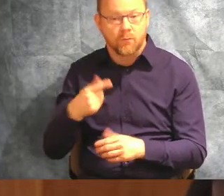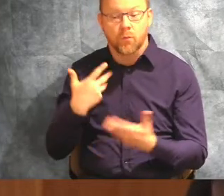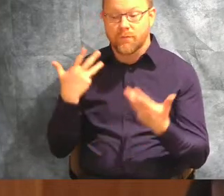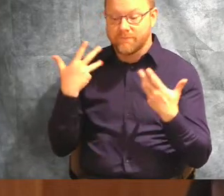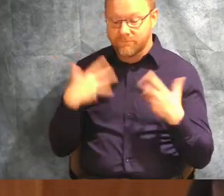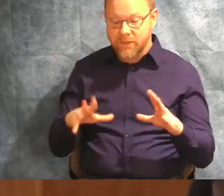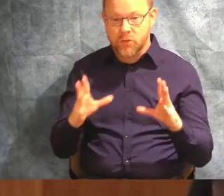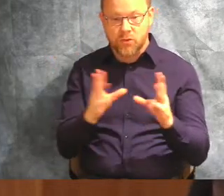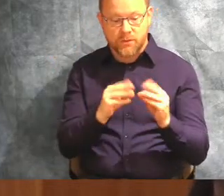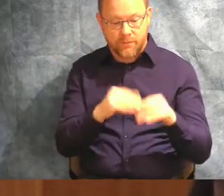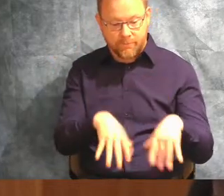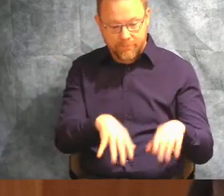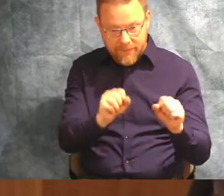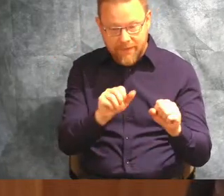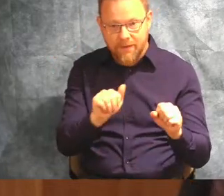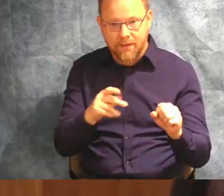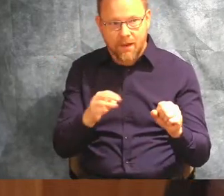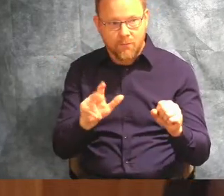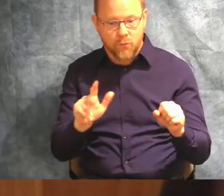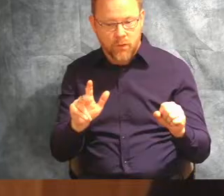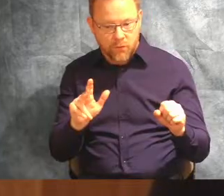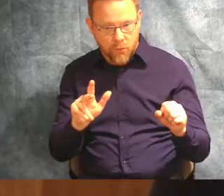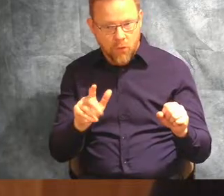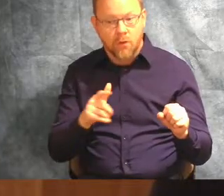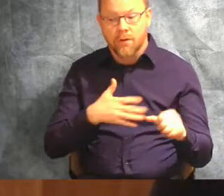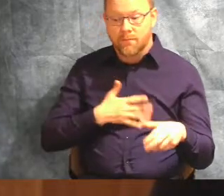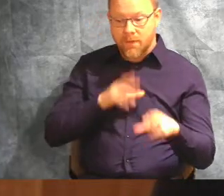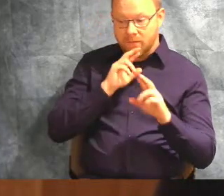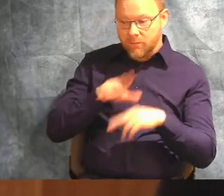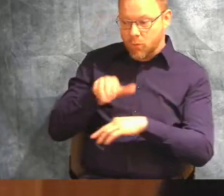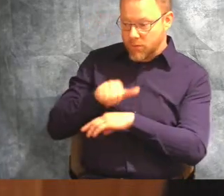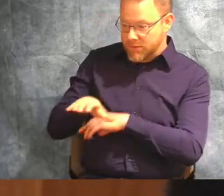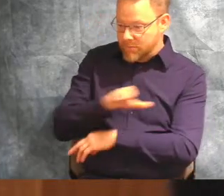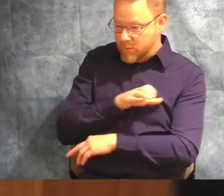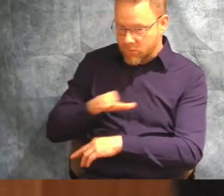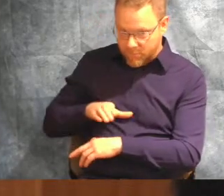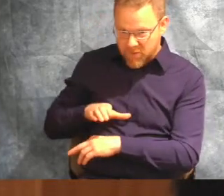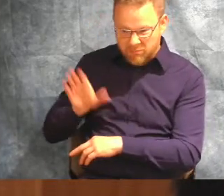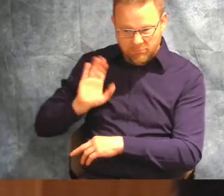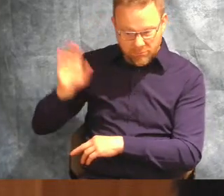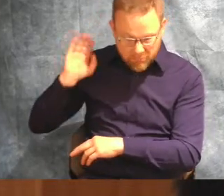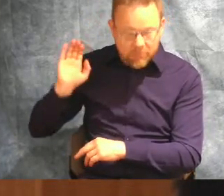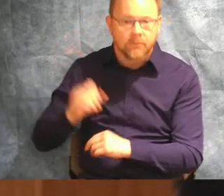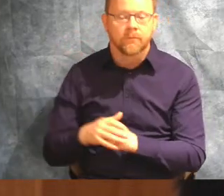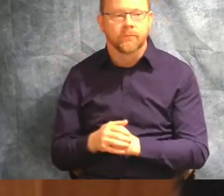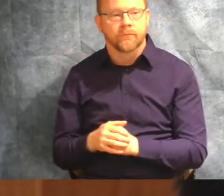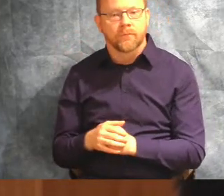April 23rd and I submitted my report to the Commissioners at that time. Um, we have evaluated